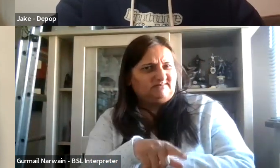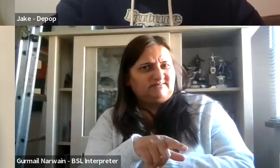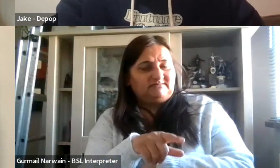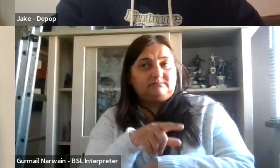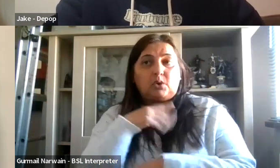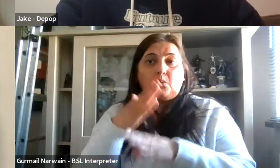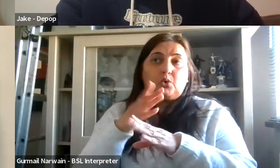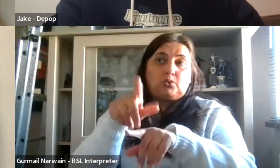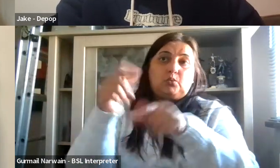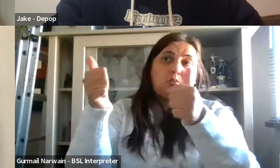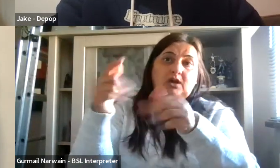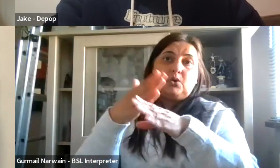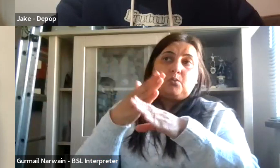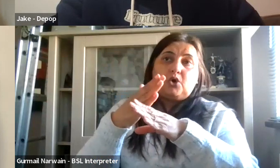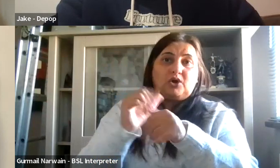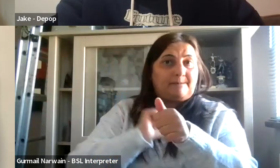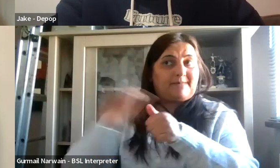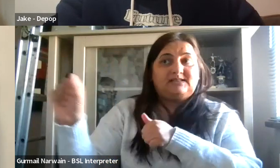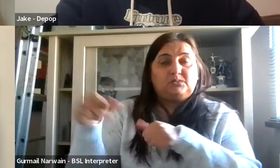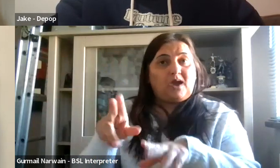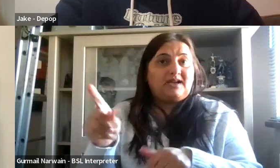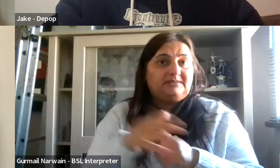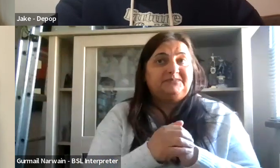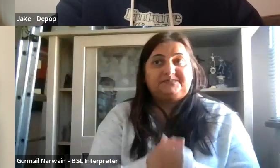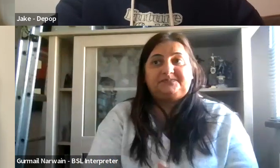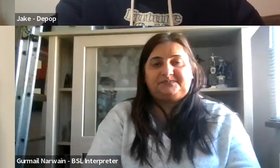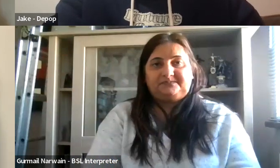you to do your work and be at your best.